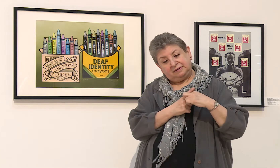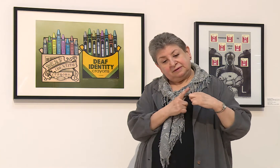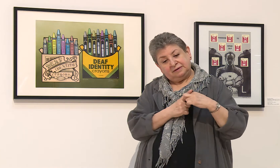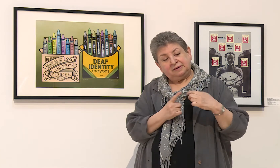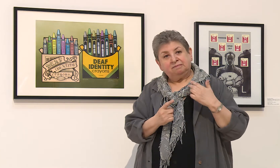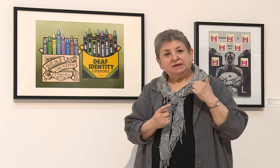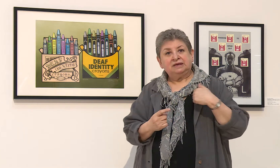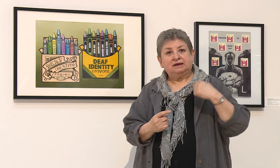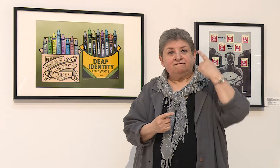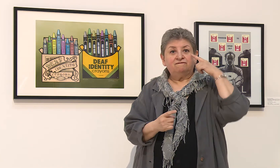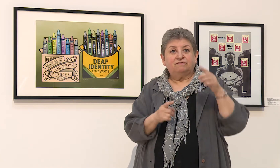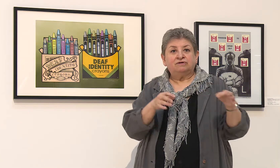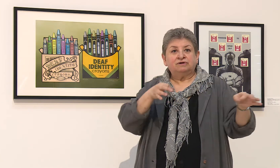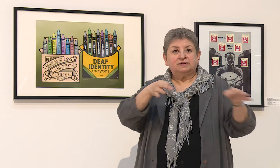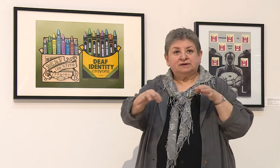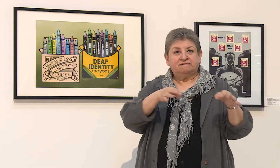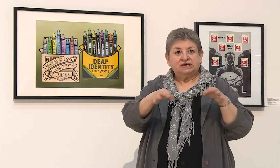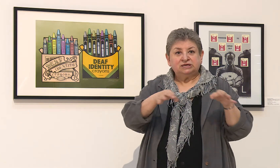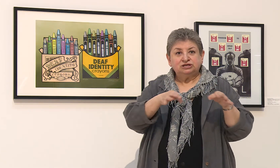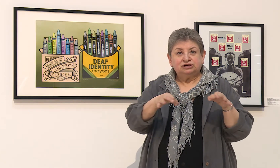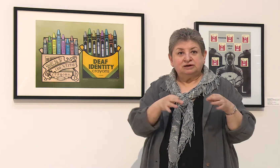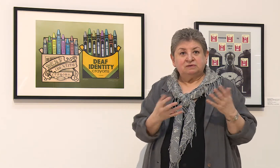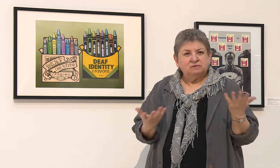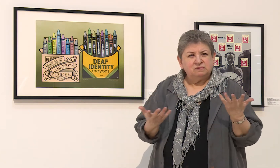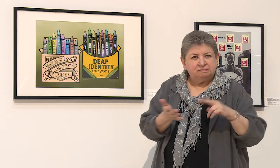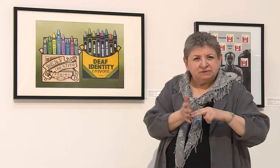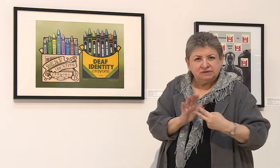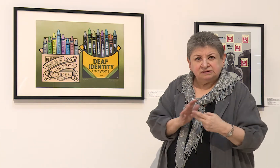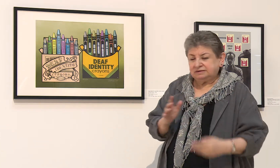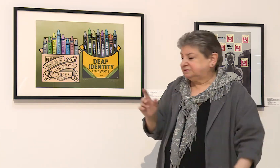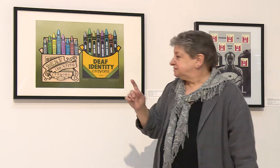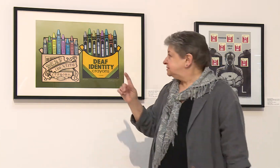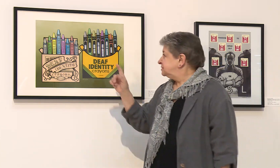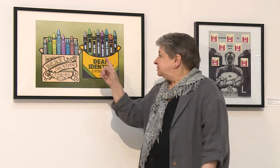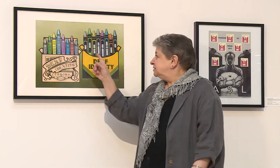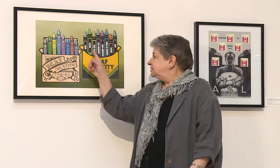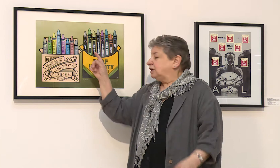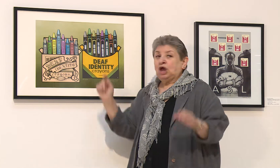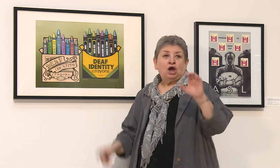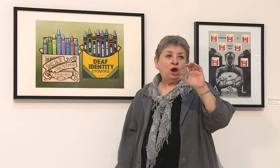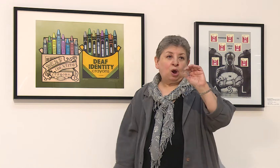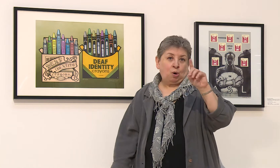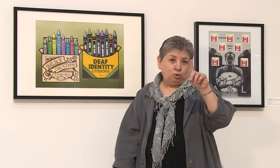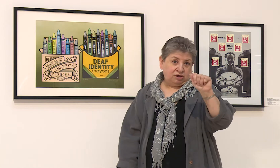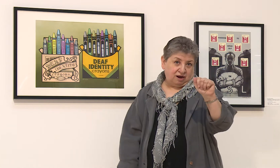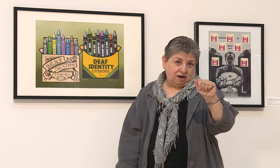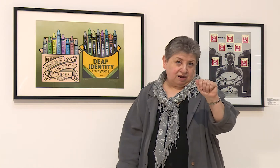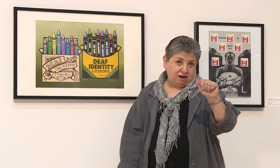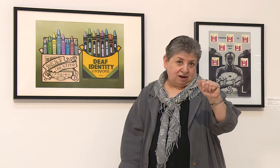Now, there's two crayons that folks are always curious about. They always want more of an explanation